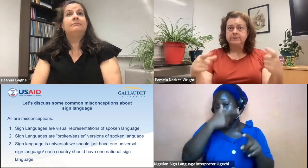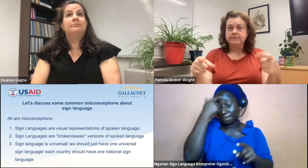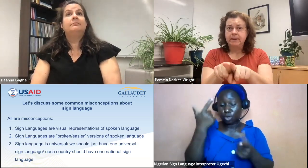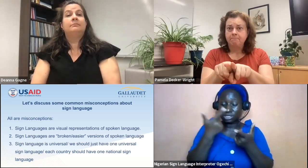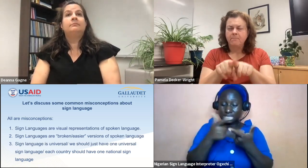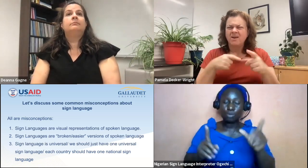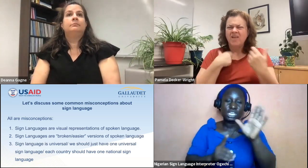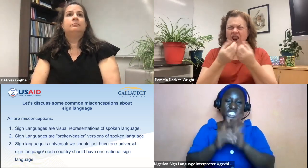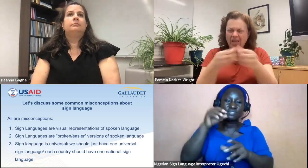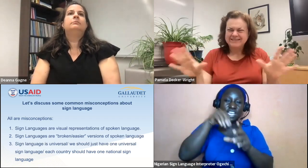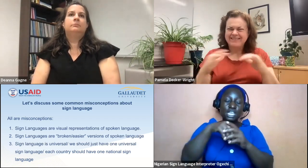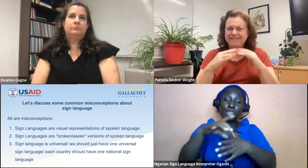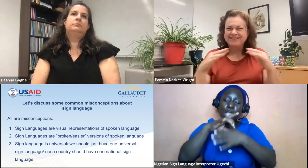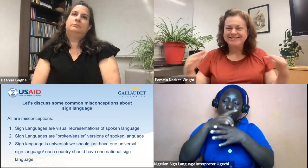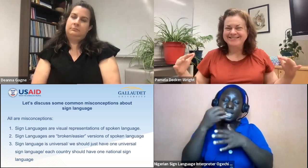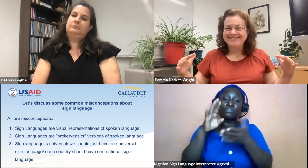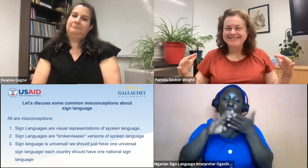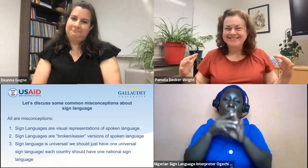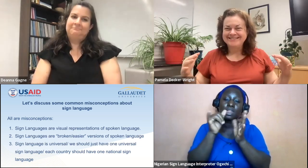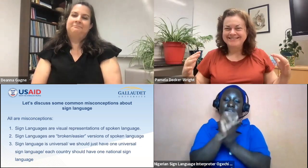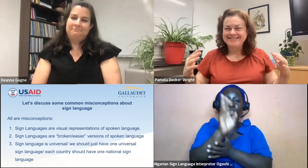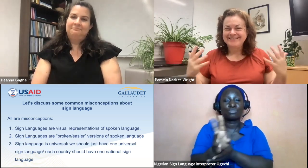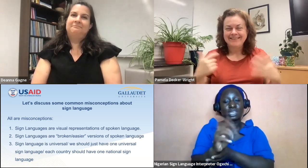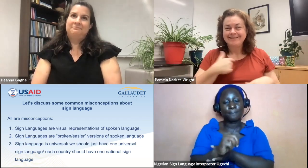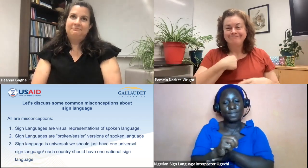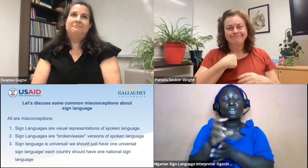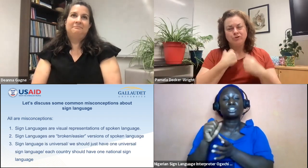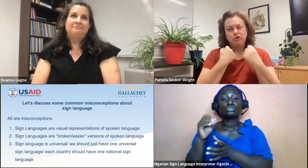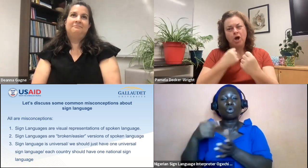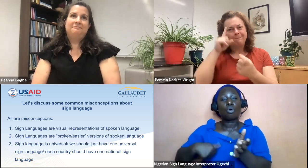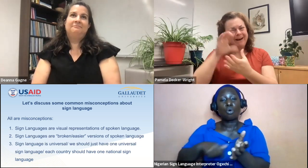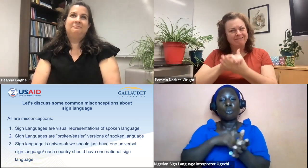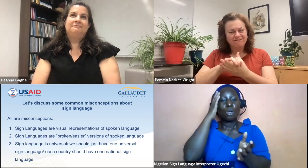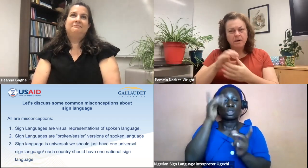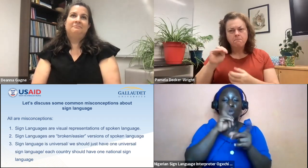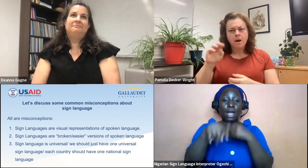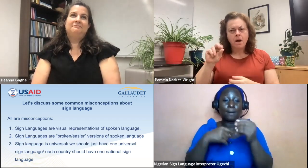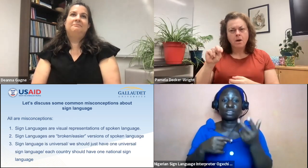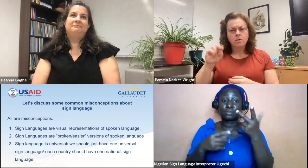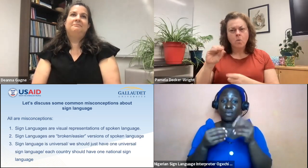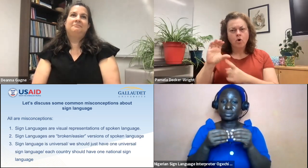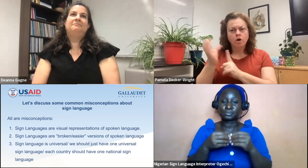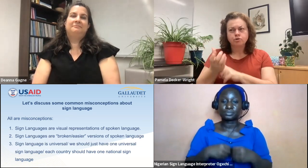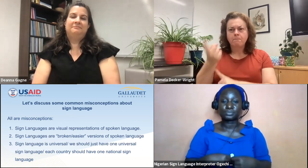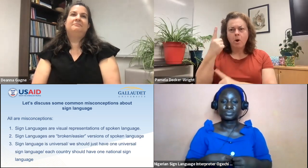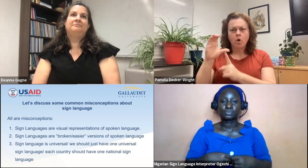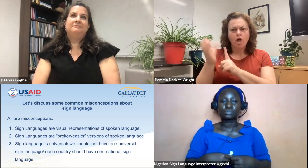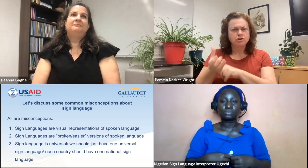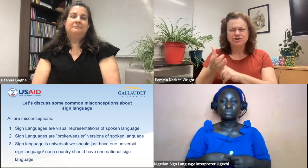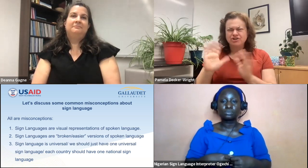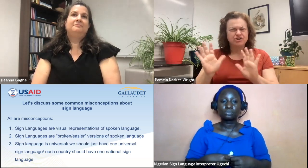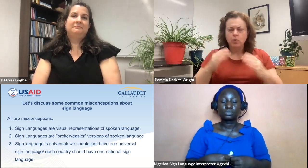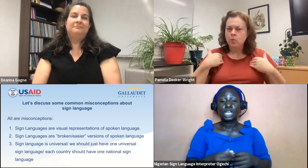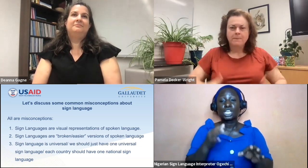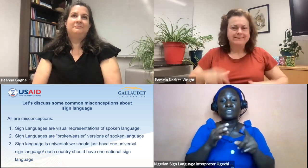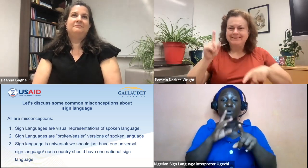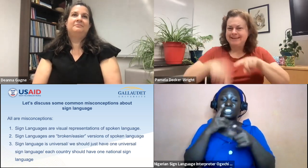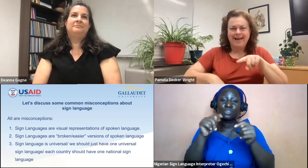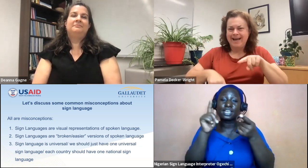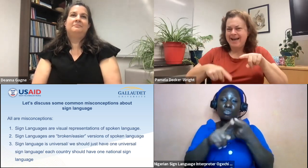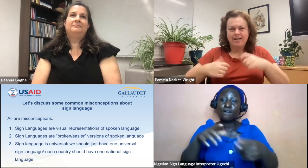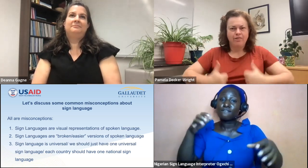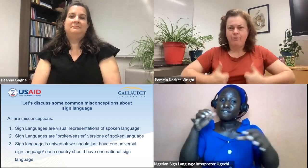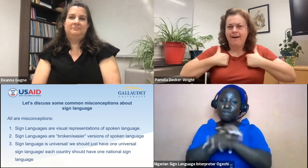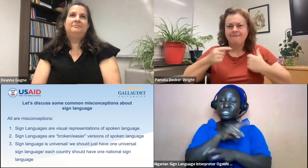by if you're trying to force these things. At the same time you're going to lose that diversity. So we're saying, we strongly believe the Mono culture is